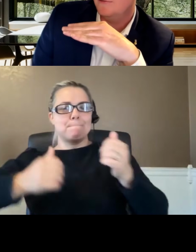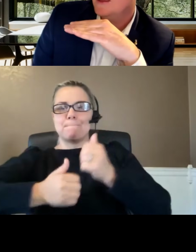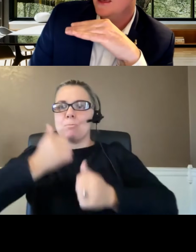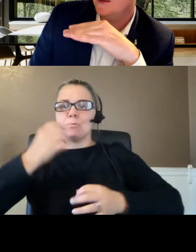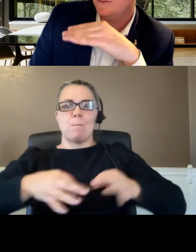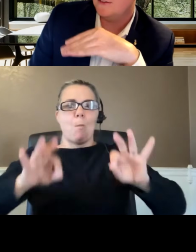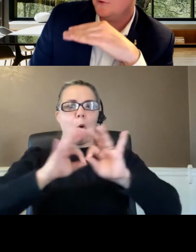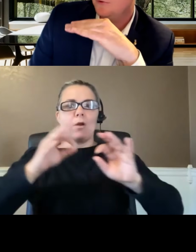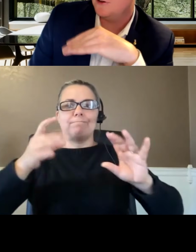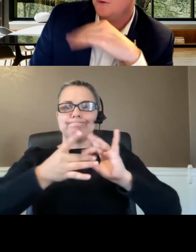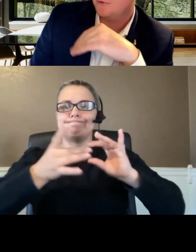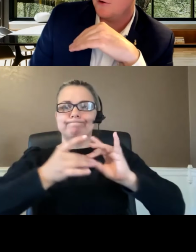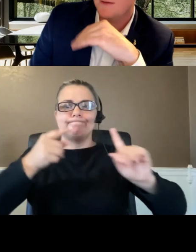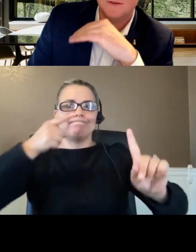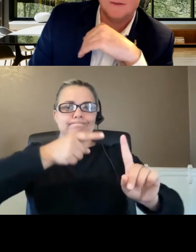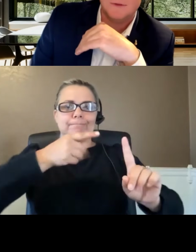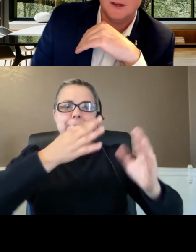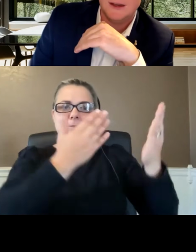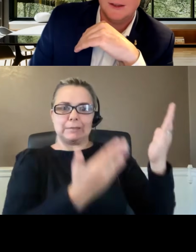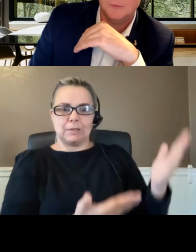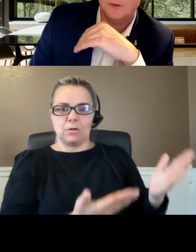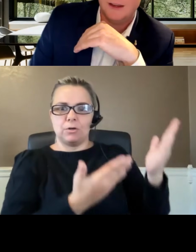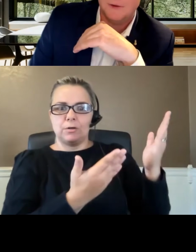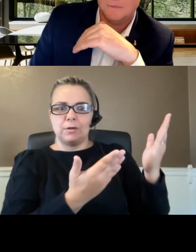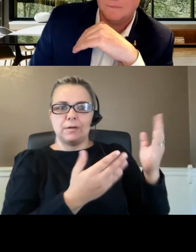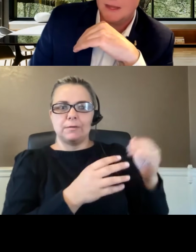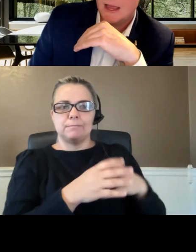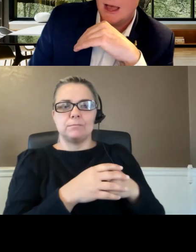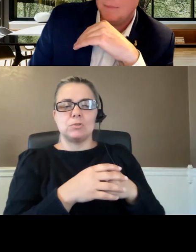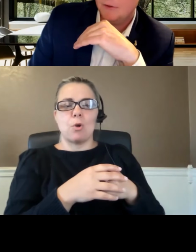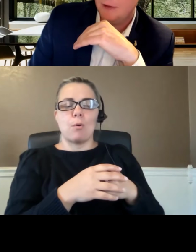of an accessible procurement program that Disability:IN has put together. I'm going